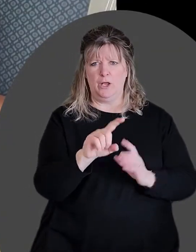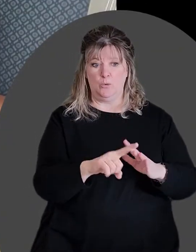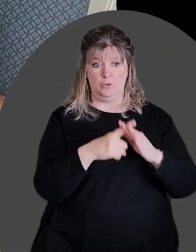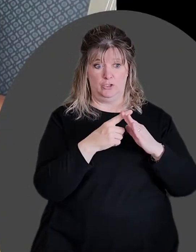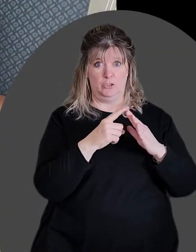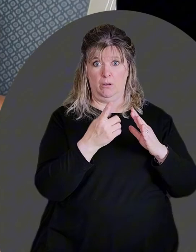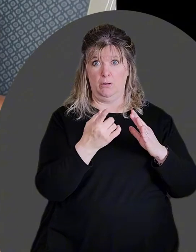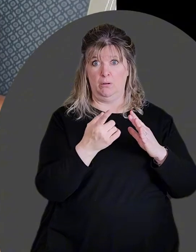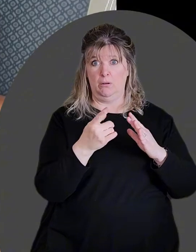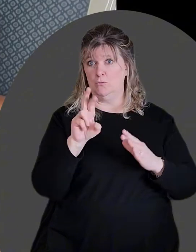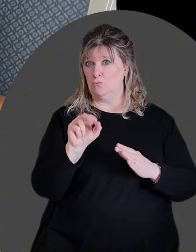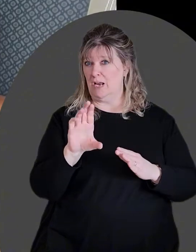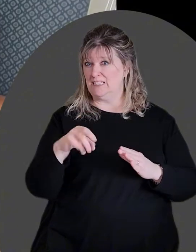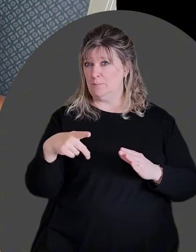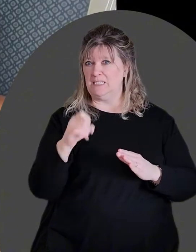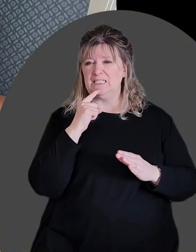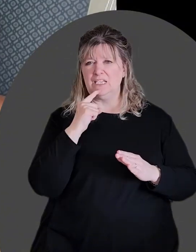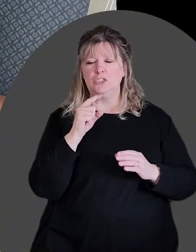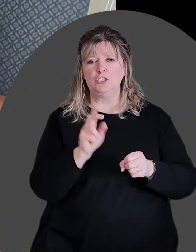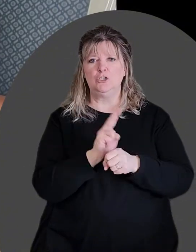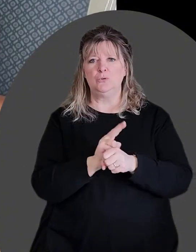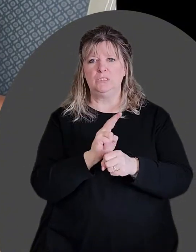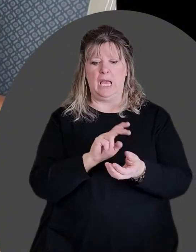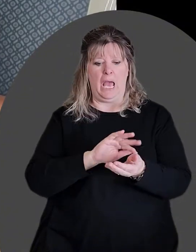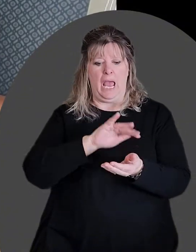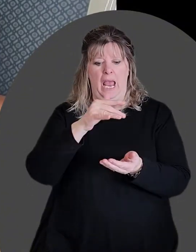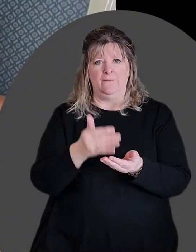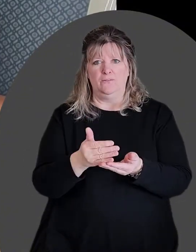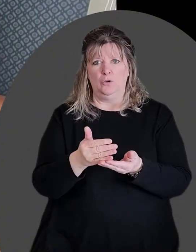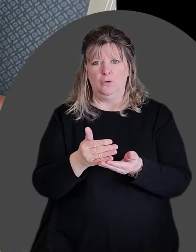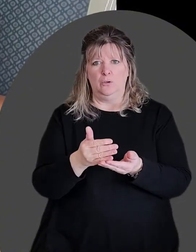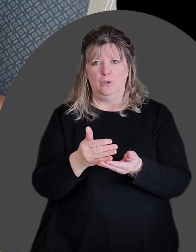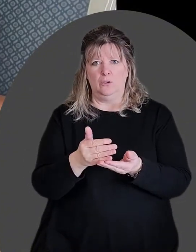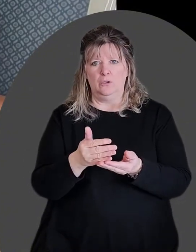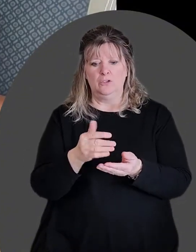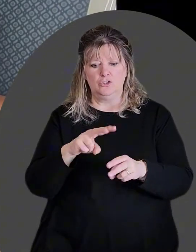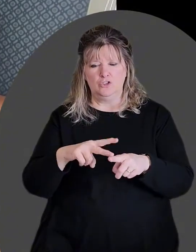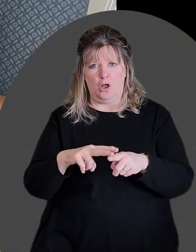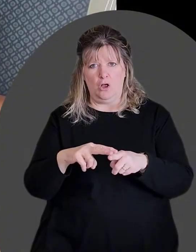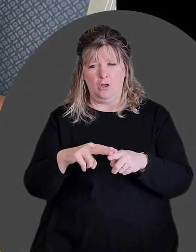says to use a handful of salt for every 100 walnuts since I have 50